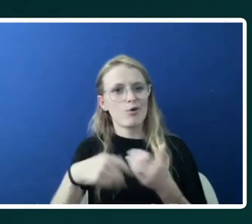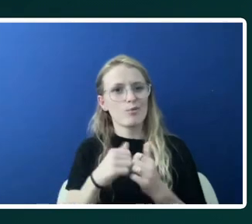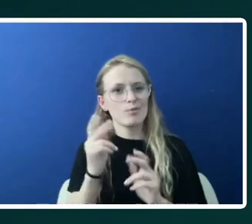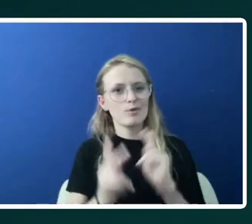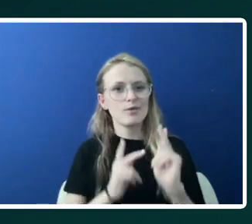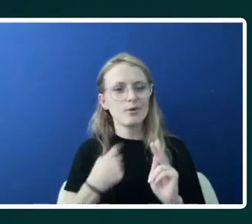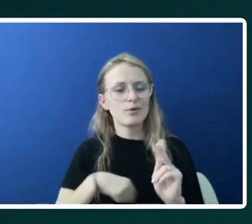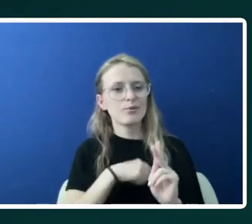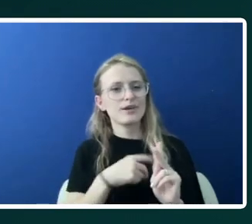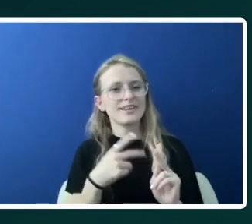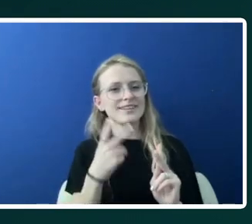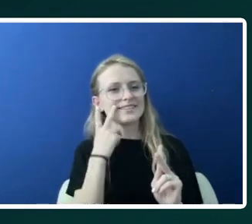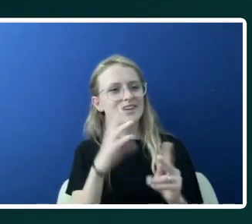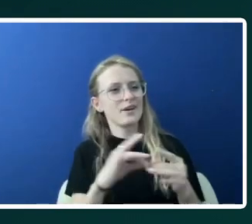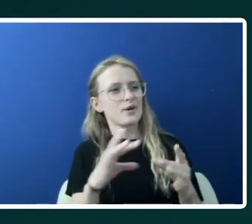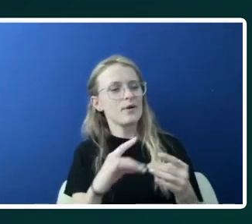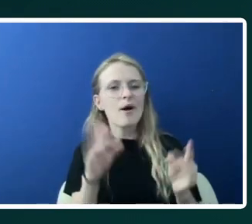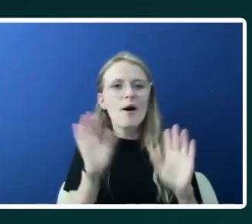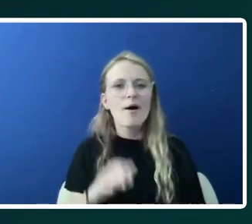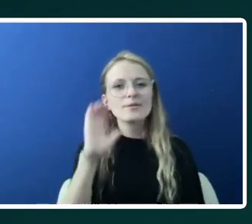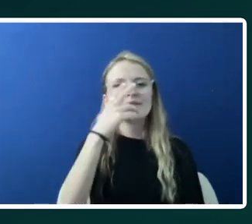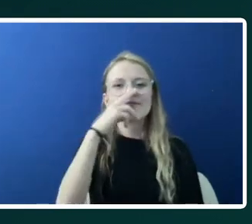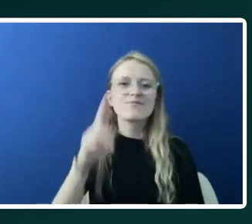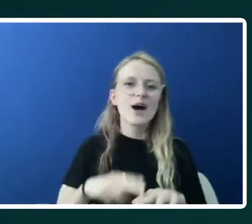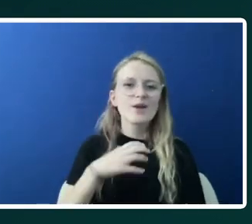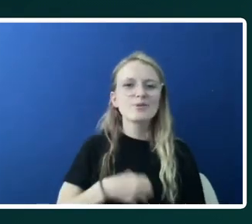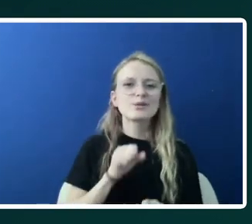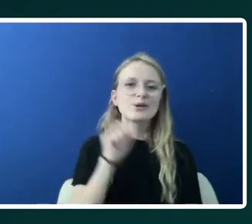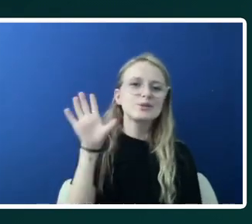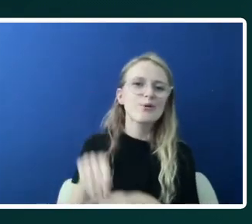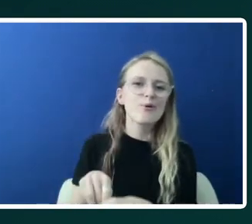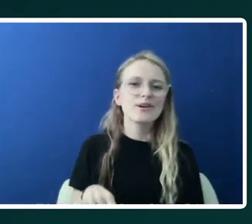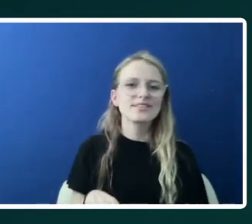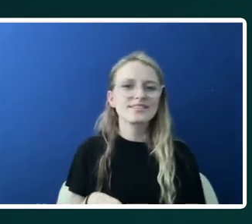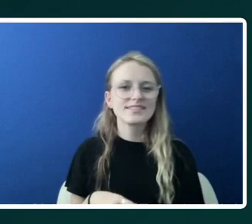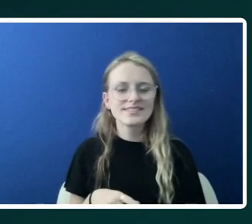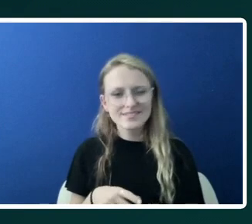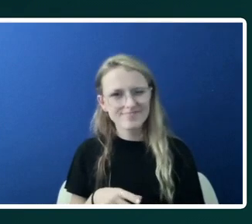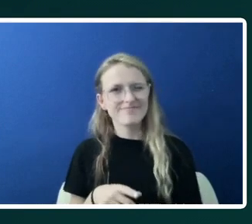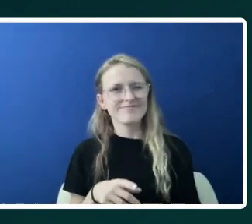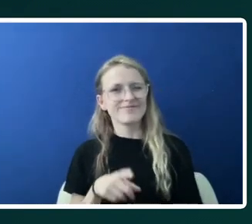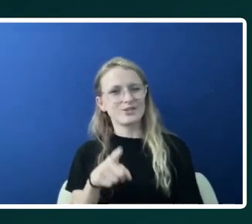it seems like fun. I wish I could participate." And if you're thinking that, and I hope you are,